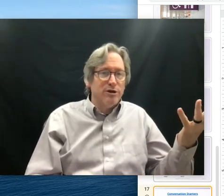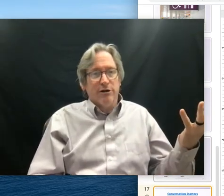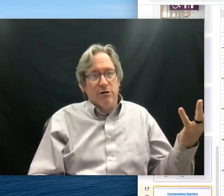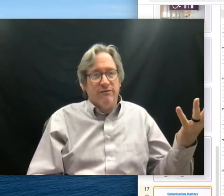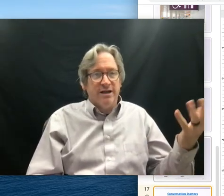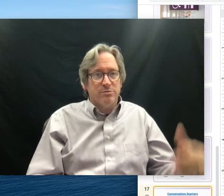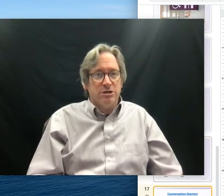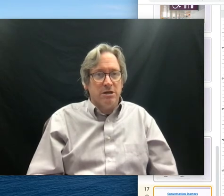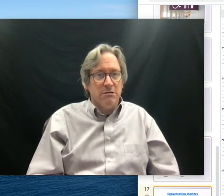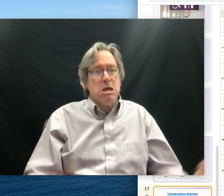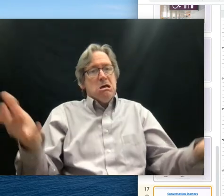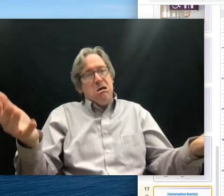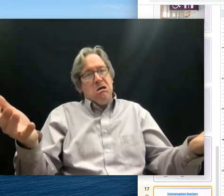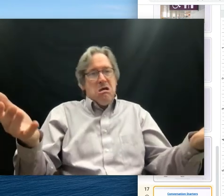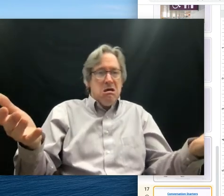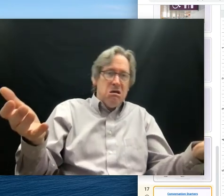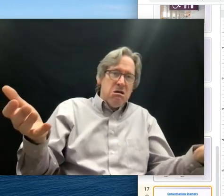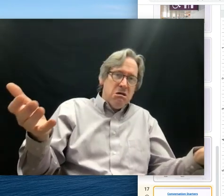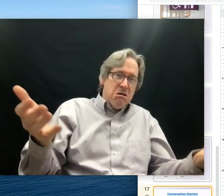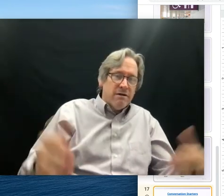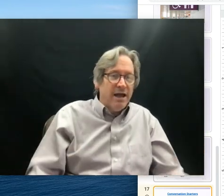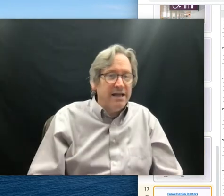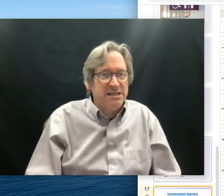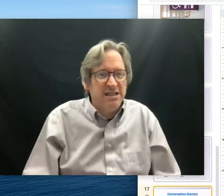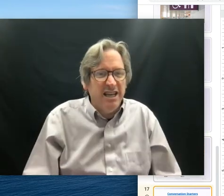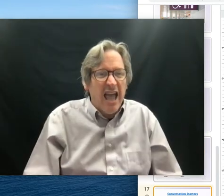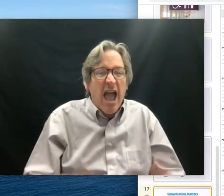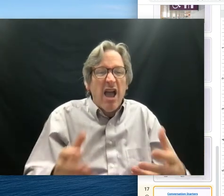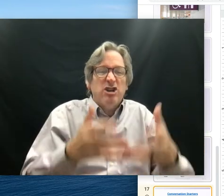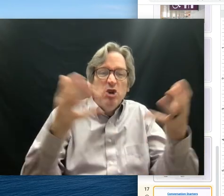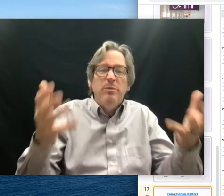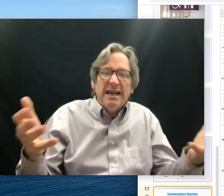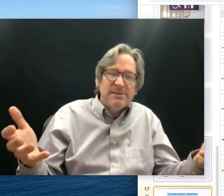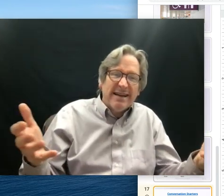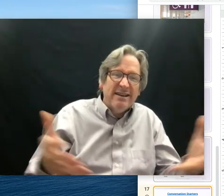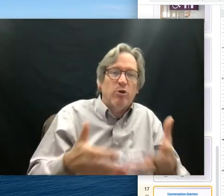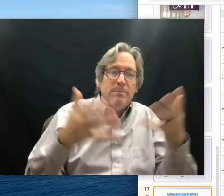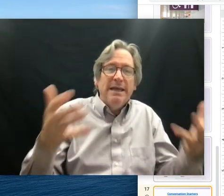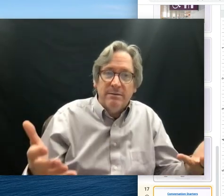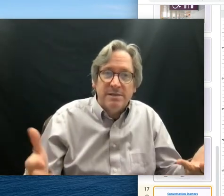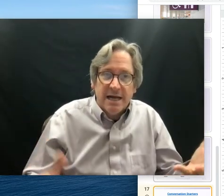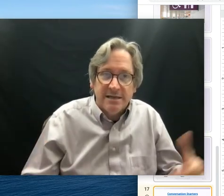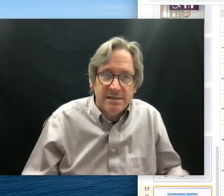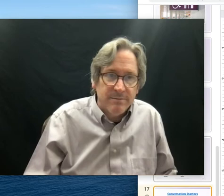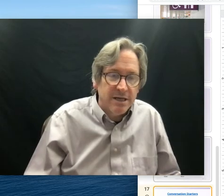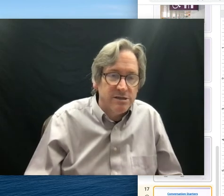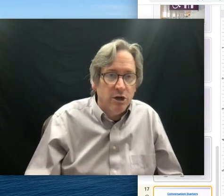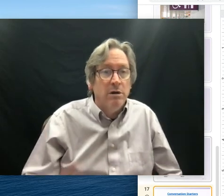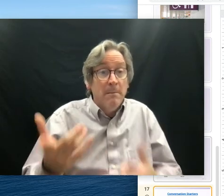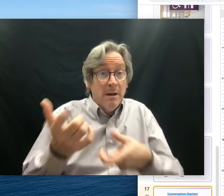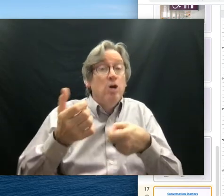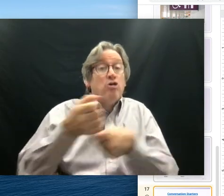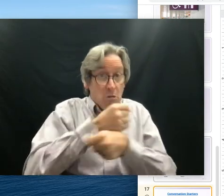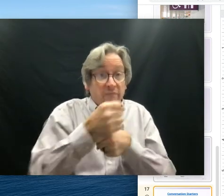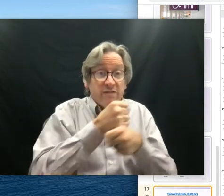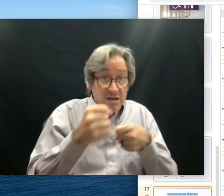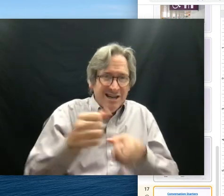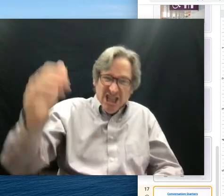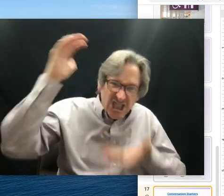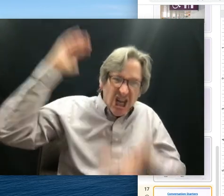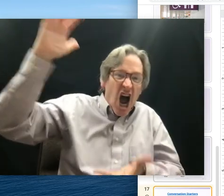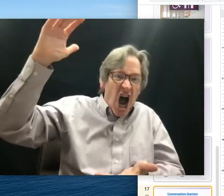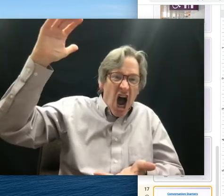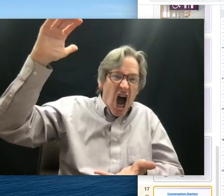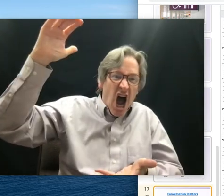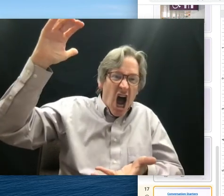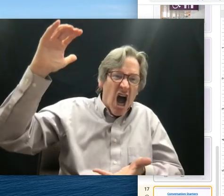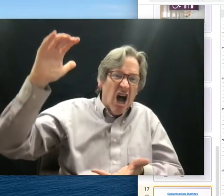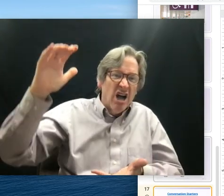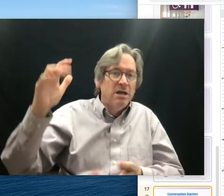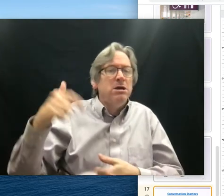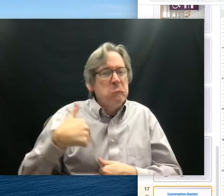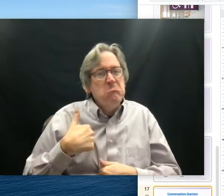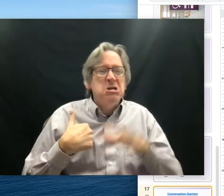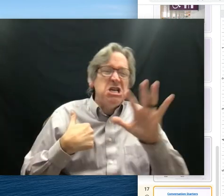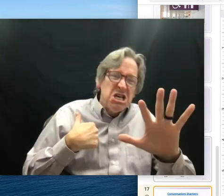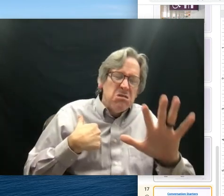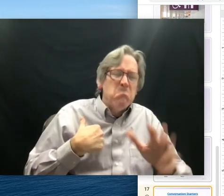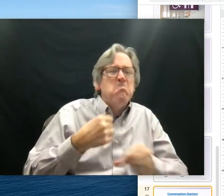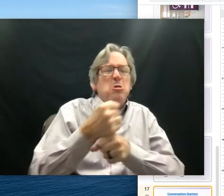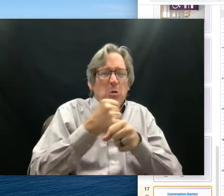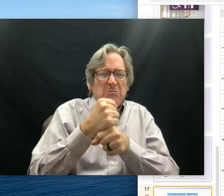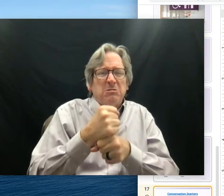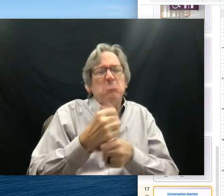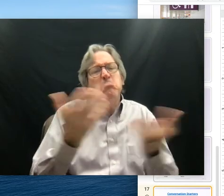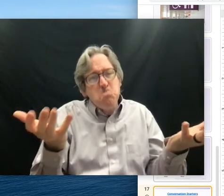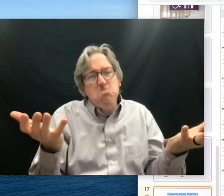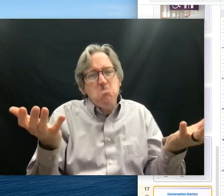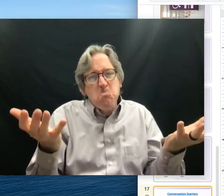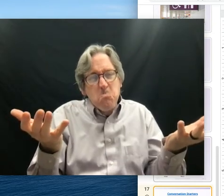niro face which is kind of right it's the to be expected or medium-sized something so